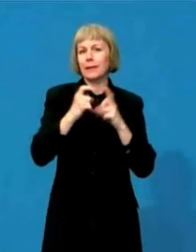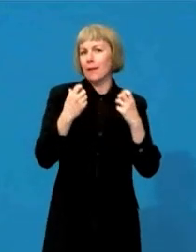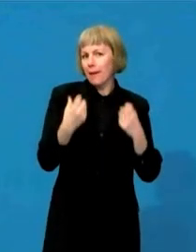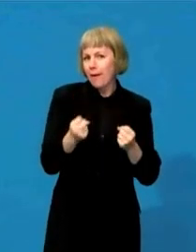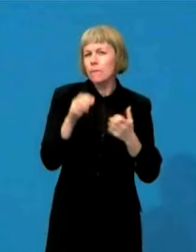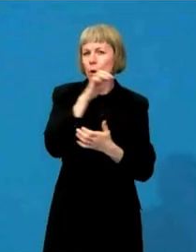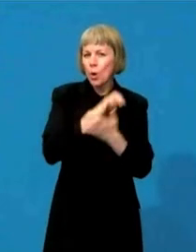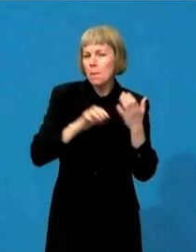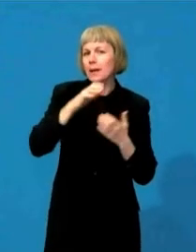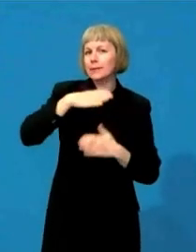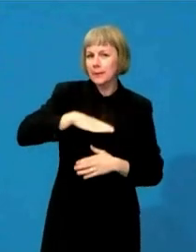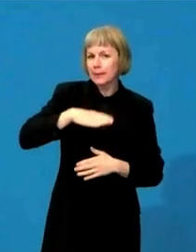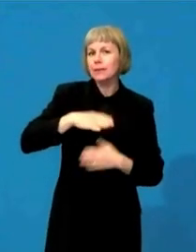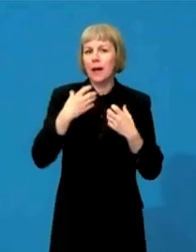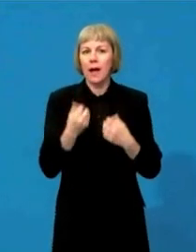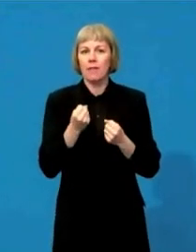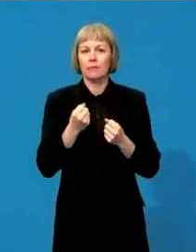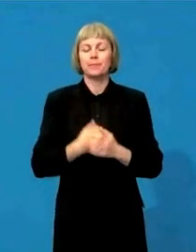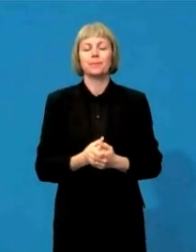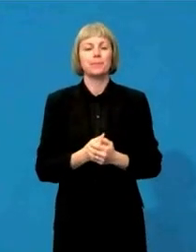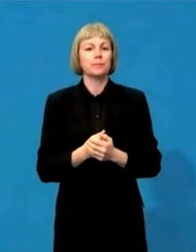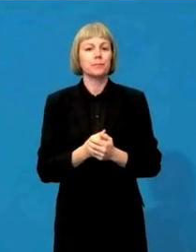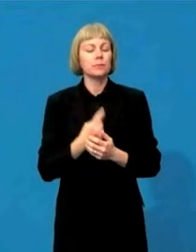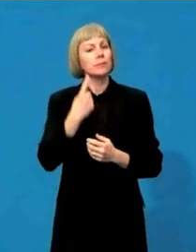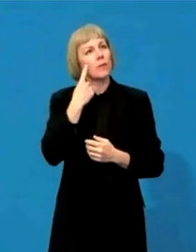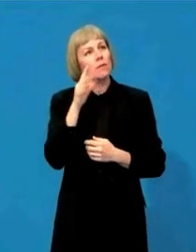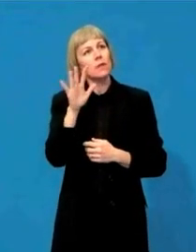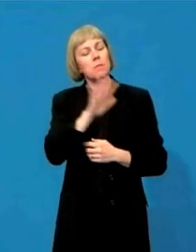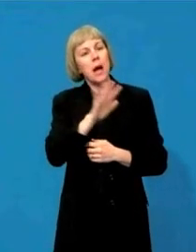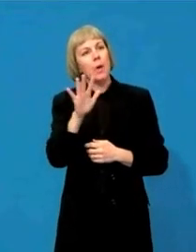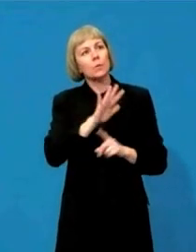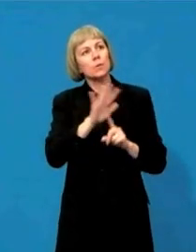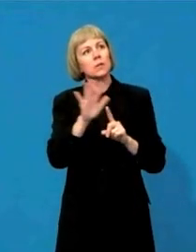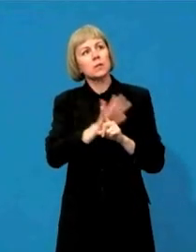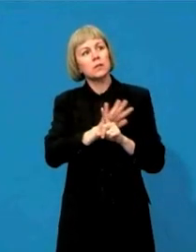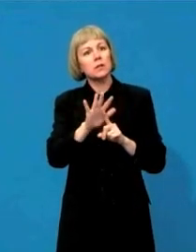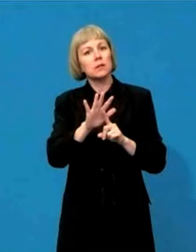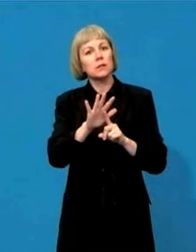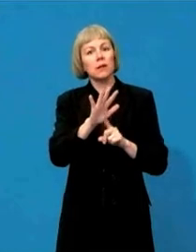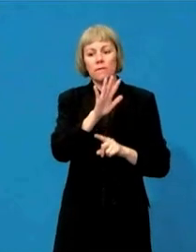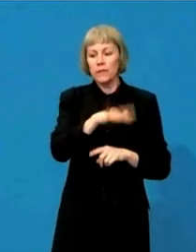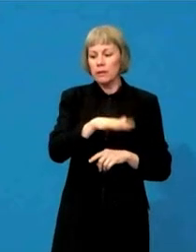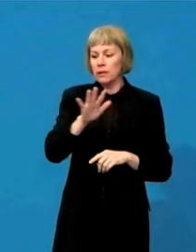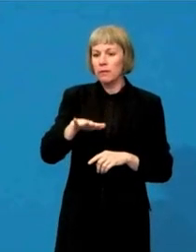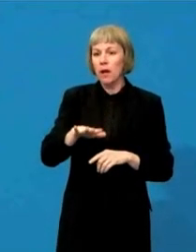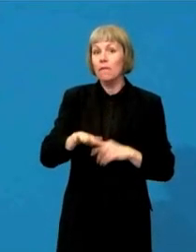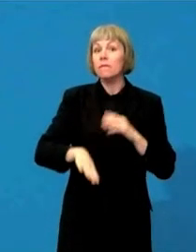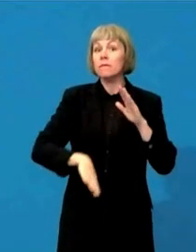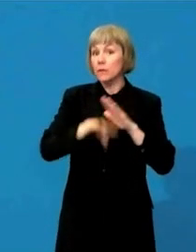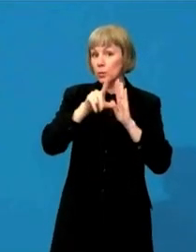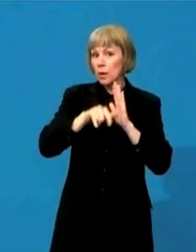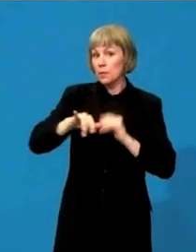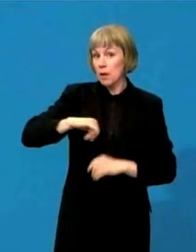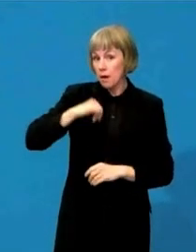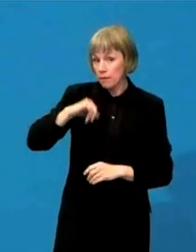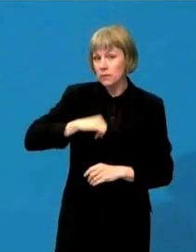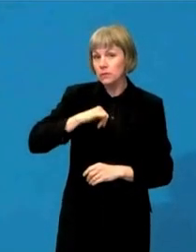So we have - I think we have about 55 full-time staff and about 35 part time.